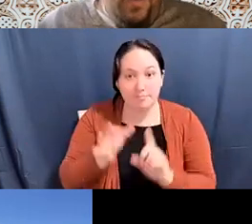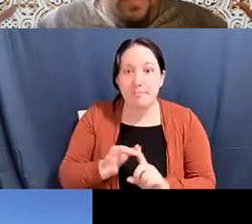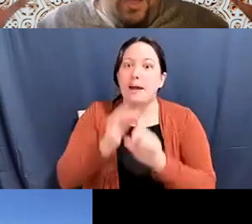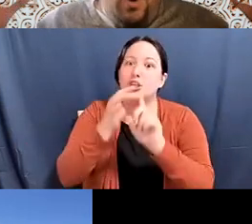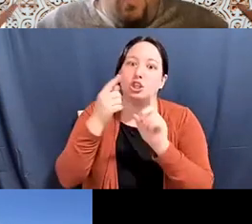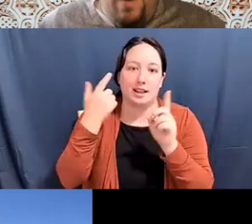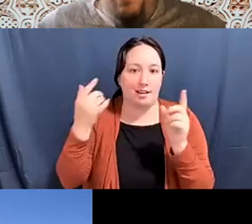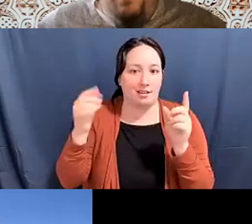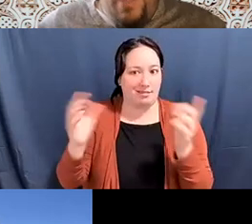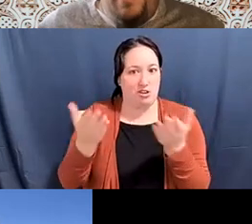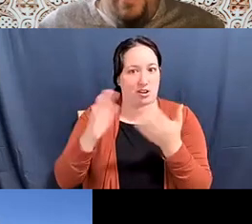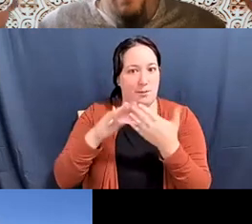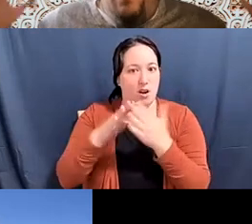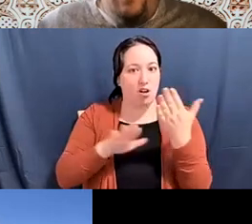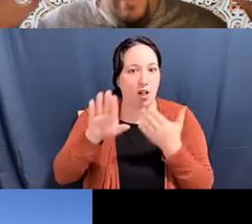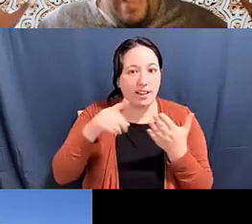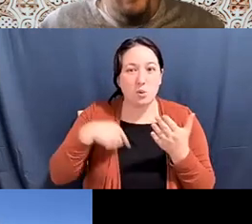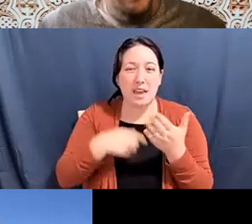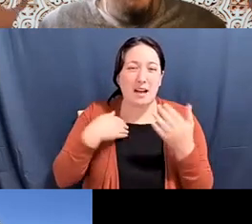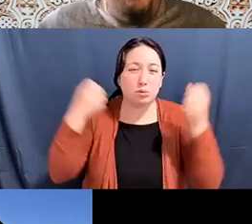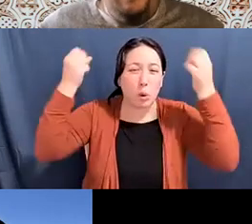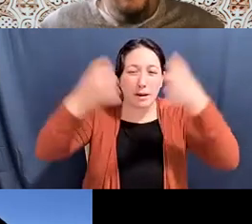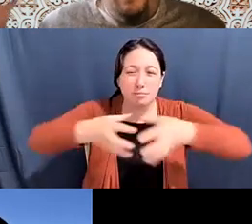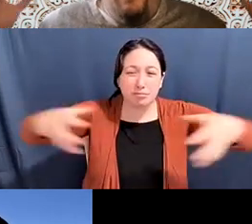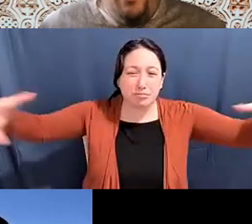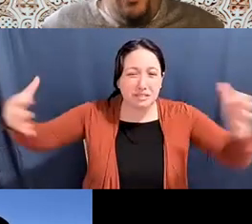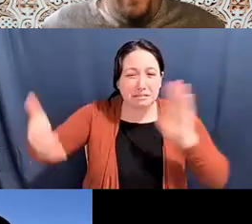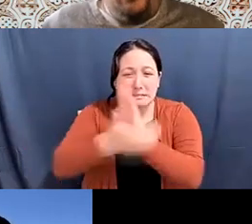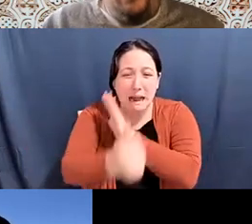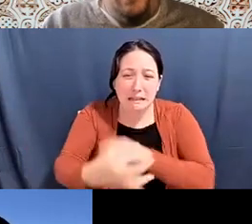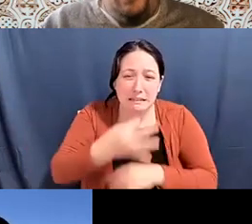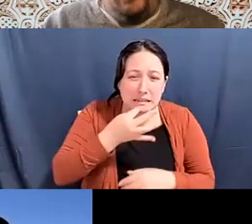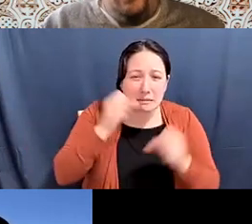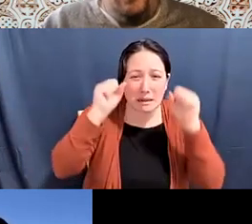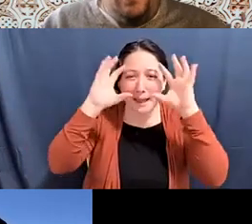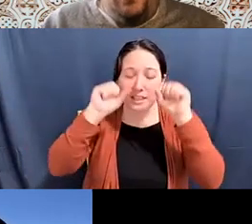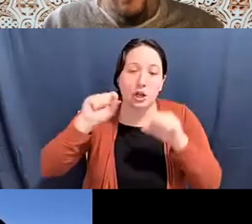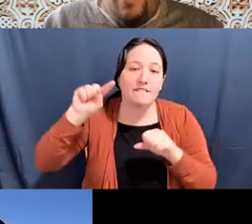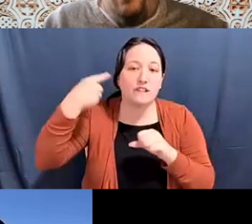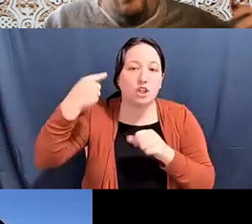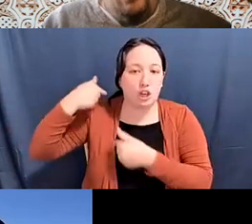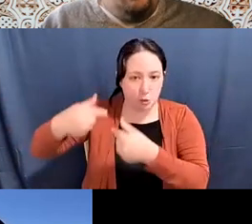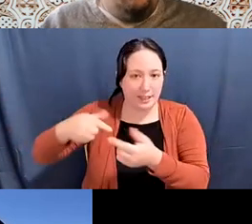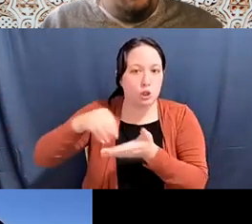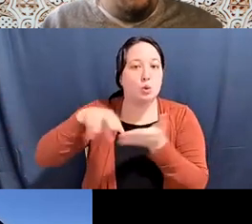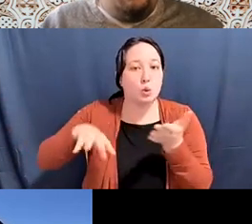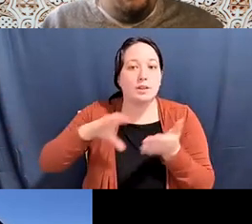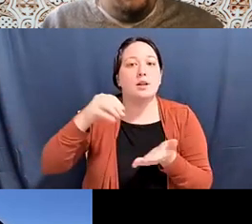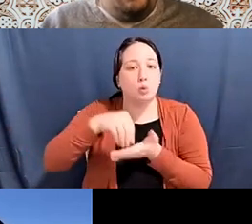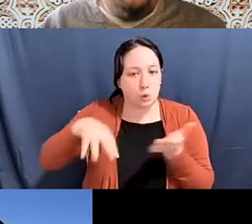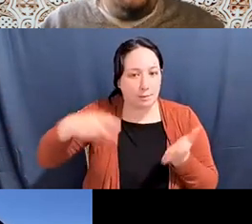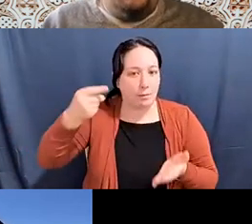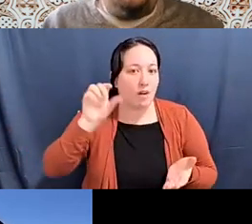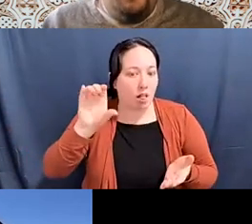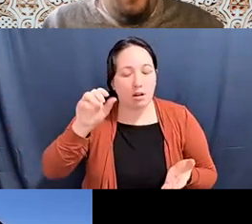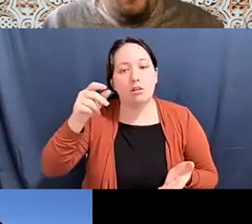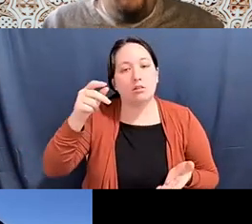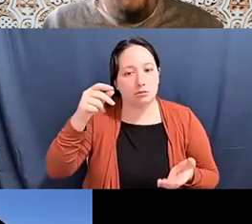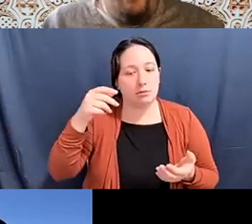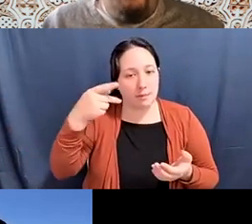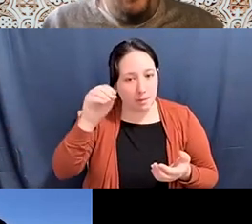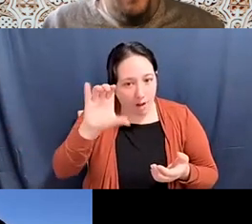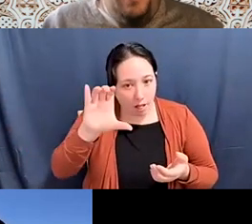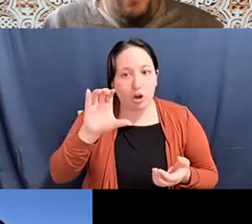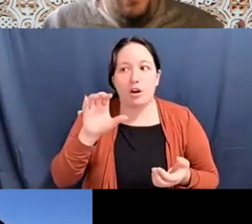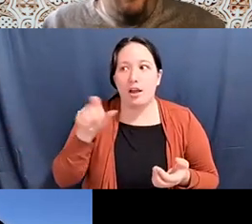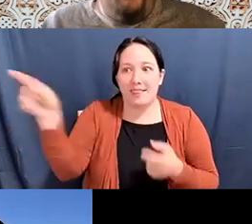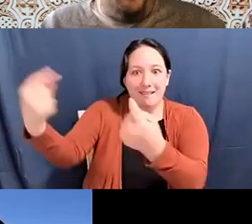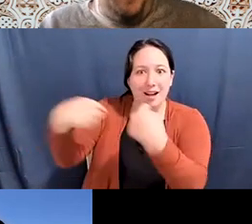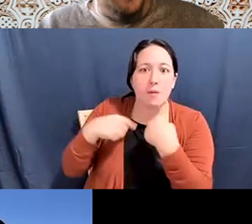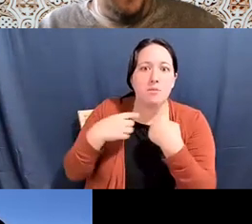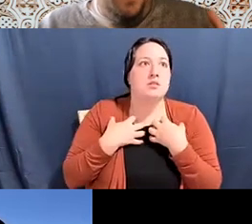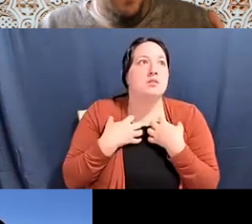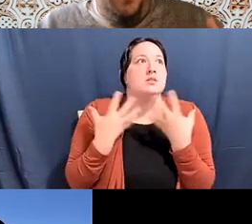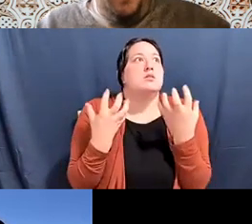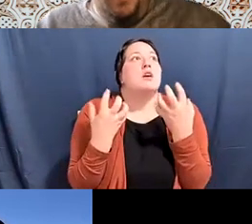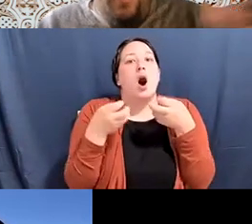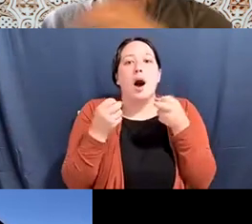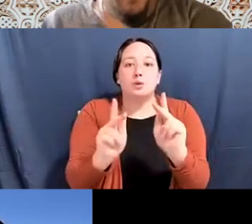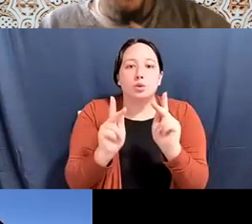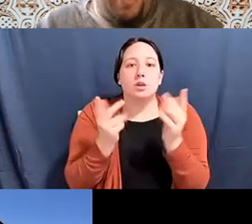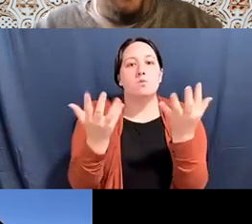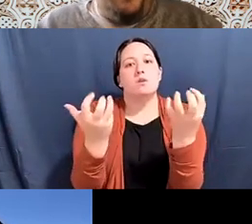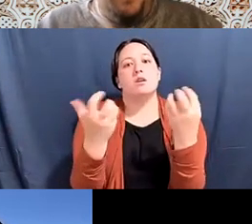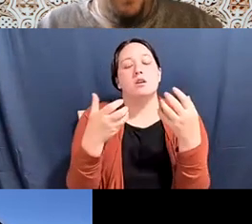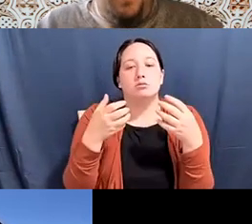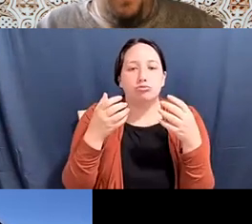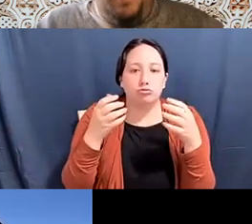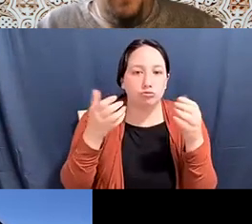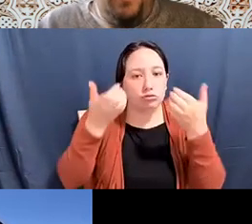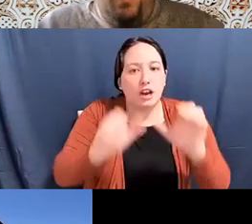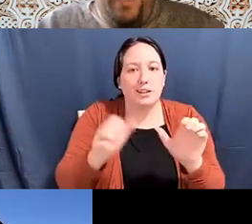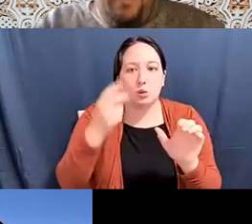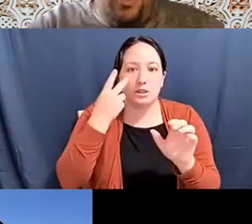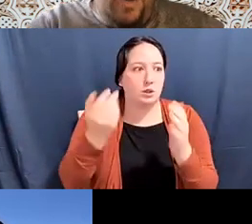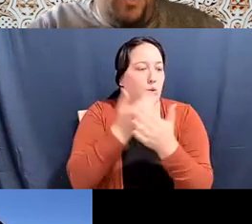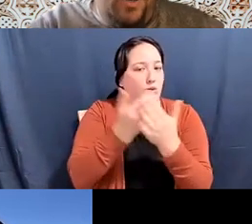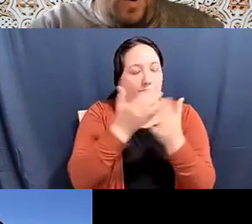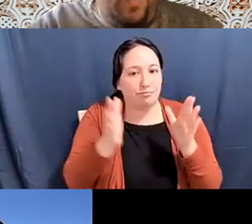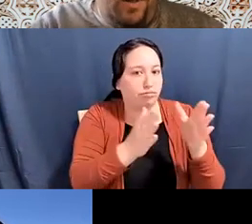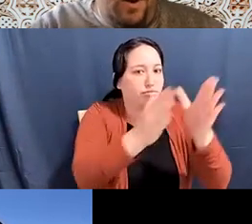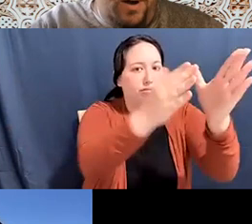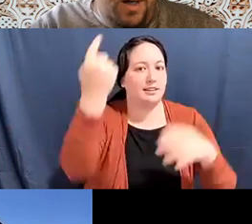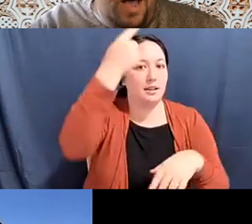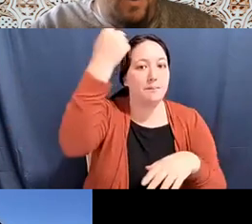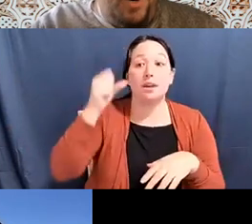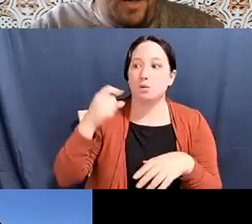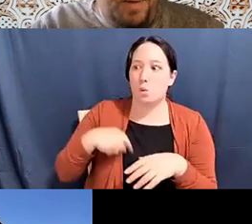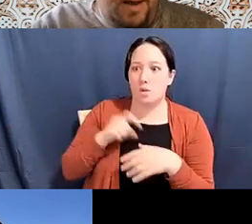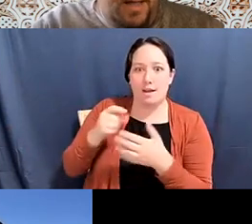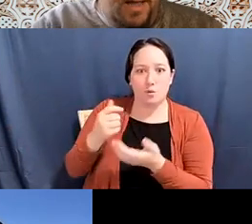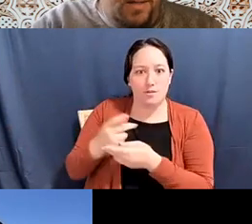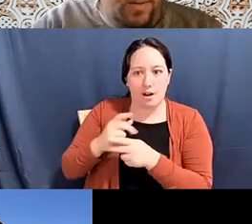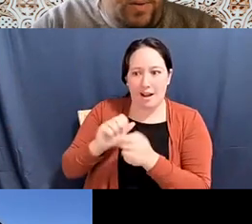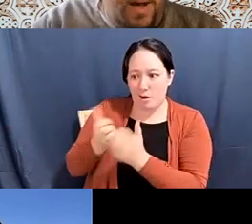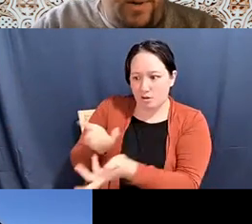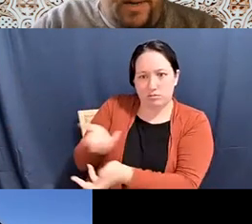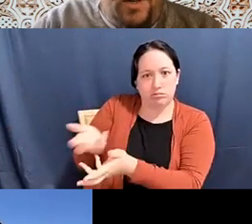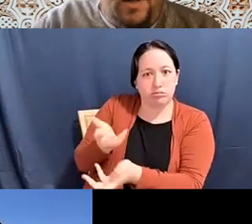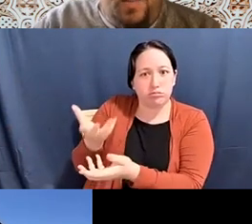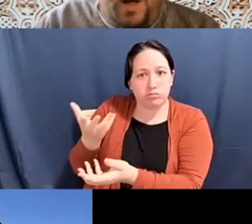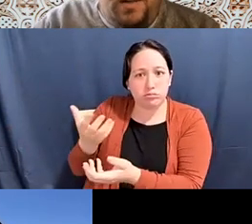Kyle Livie (he/him/his): this incredible body of talented amazing first generation students, and students of color who are coming to us hungry for opportunity, and hungry for a chance to see different kinds of paths, and so we as educators, also have to learn how to participate in those conversations as well.